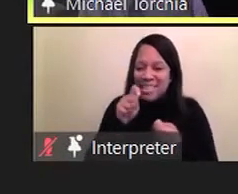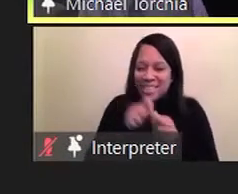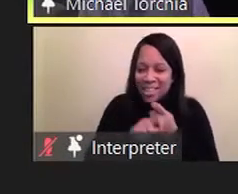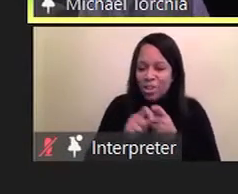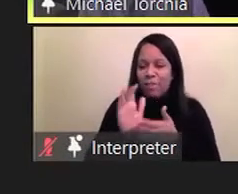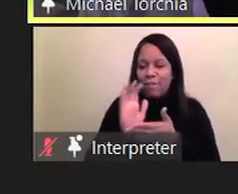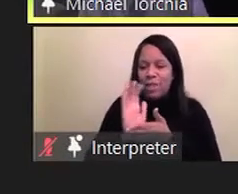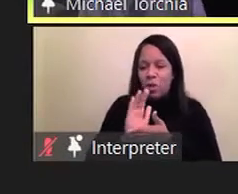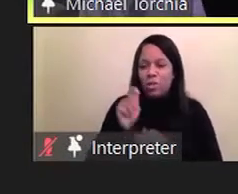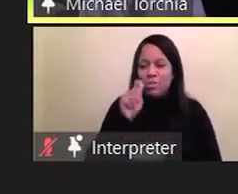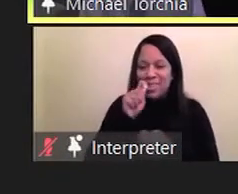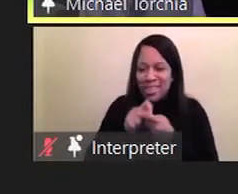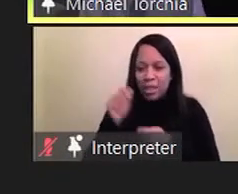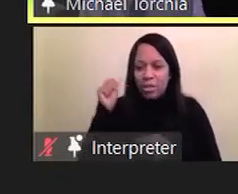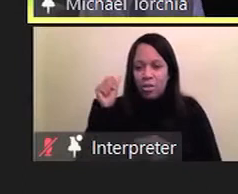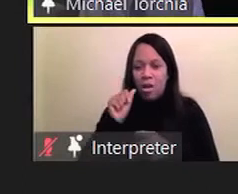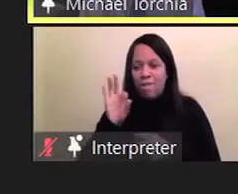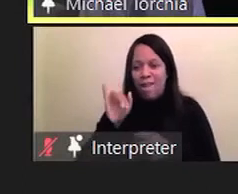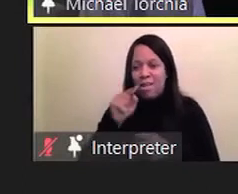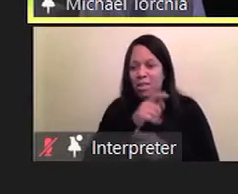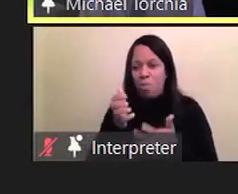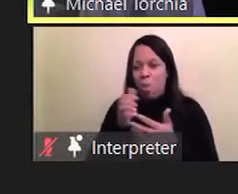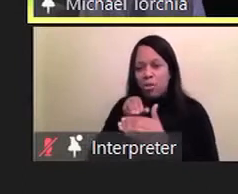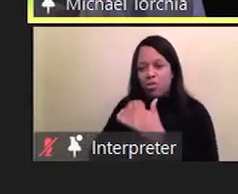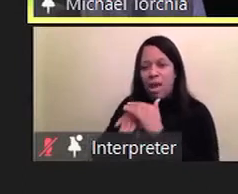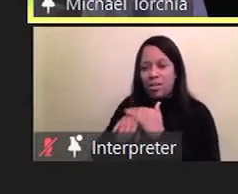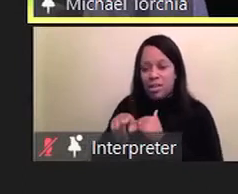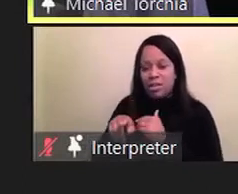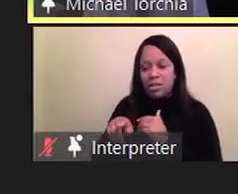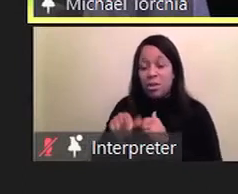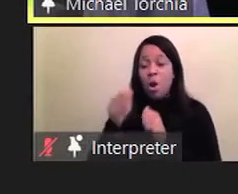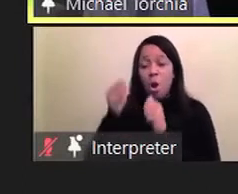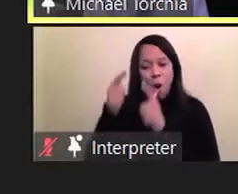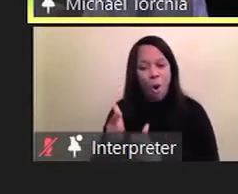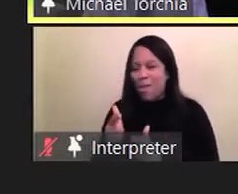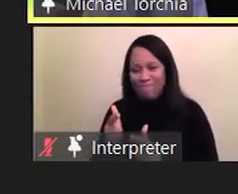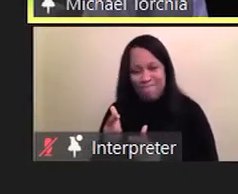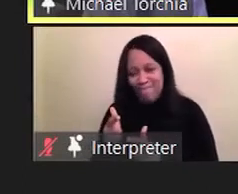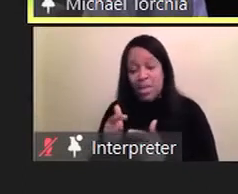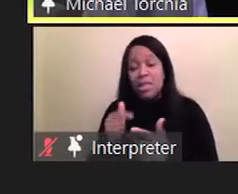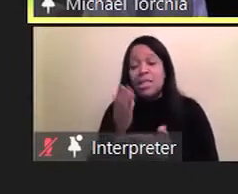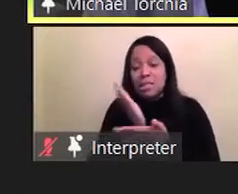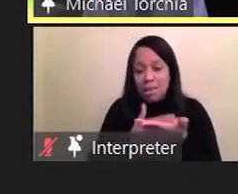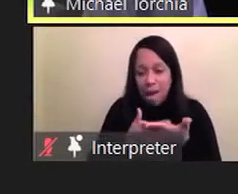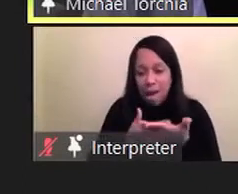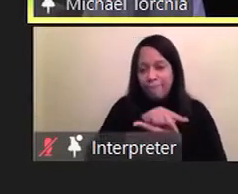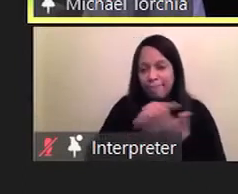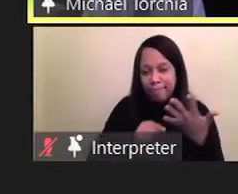that he wanted to have access to. So upon request, then the company